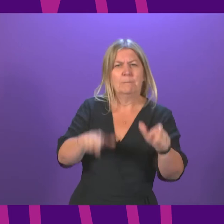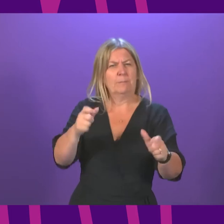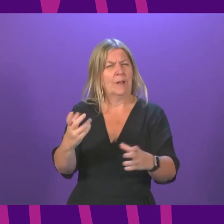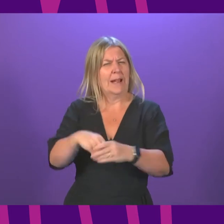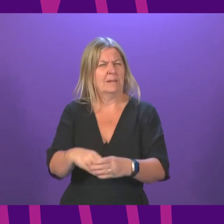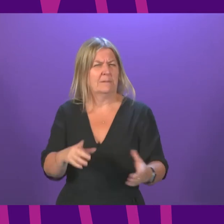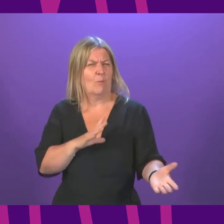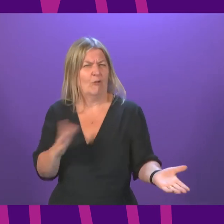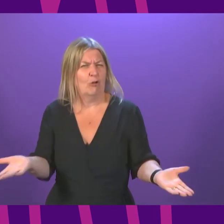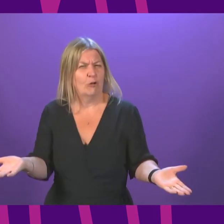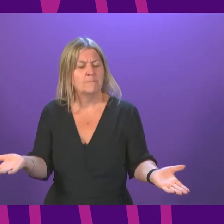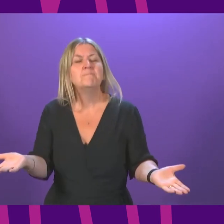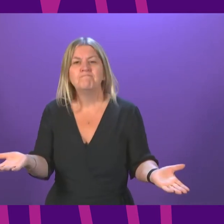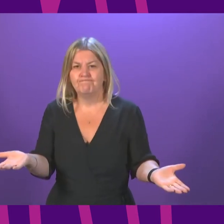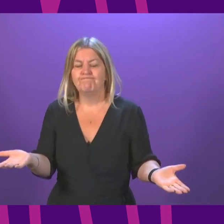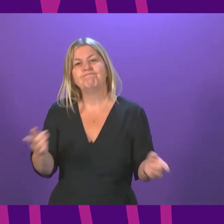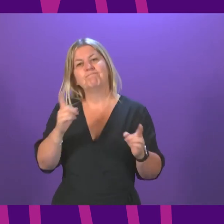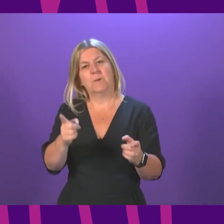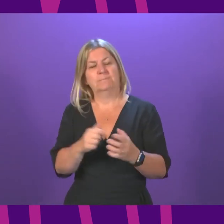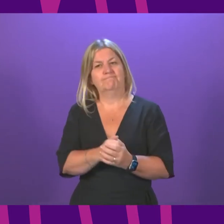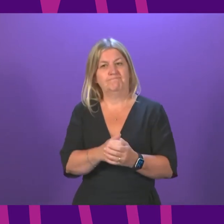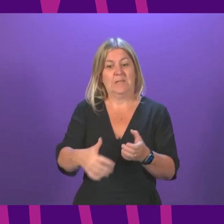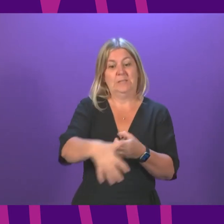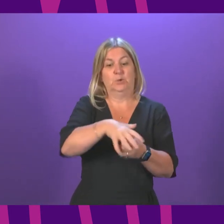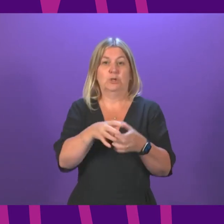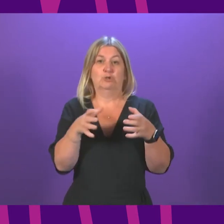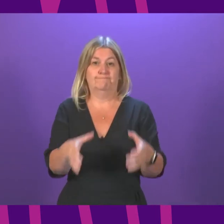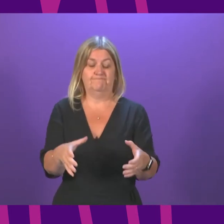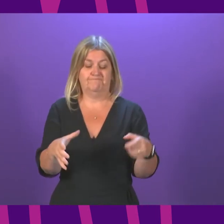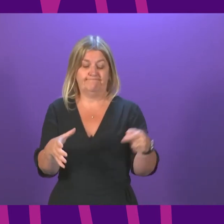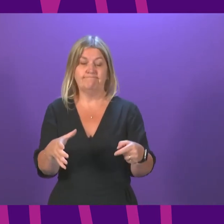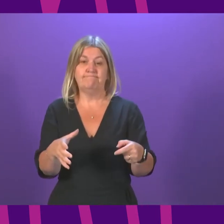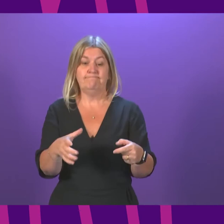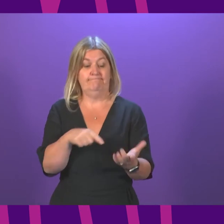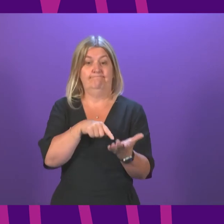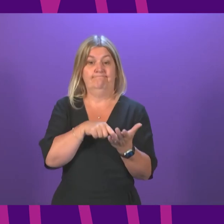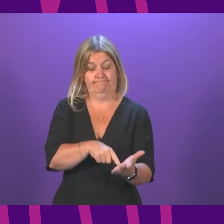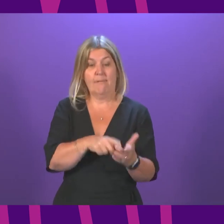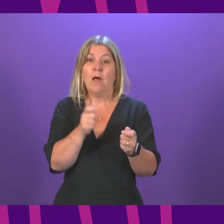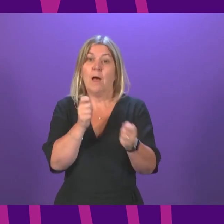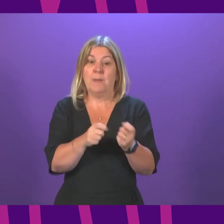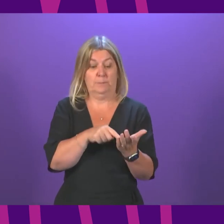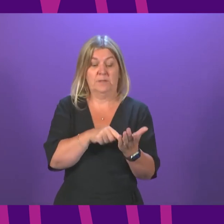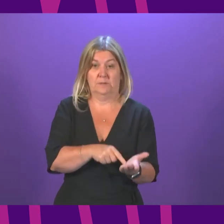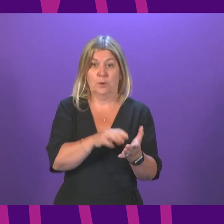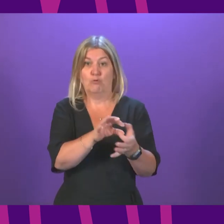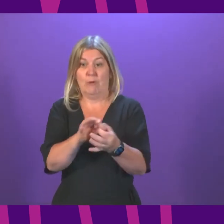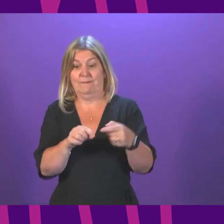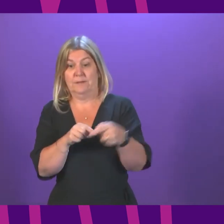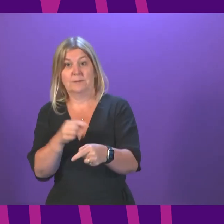We ended up in a situation in which the amendment that dealt with councils was accepted but